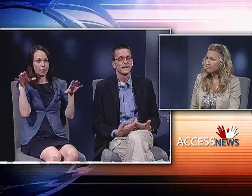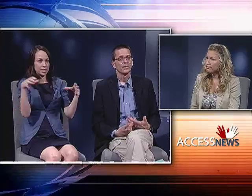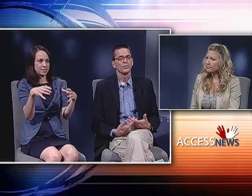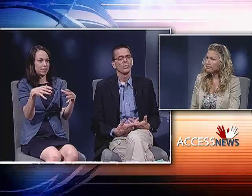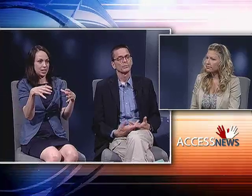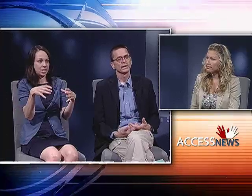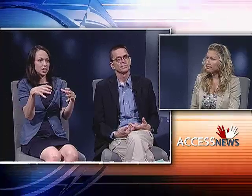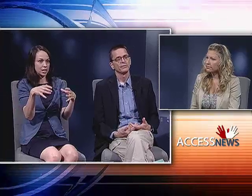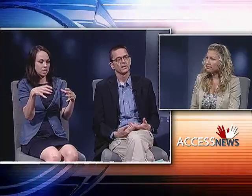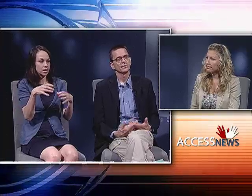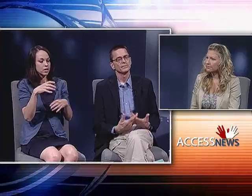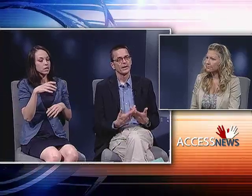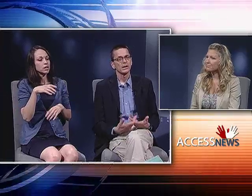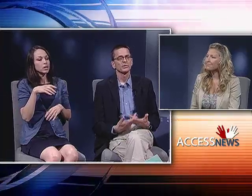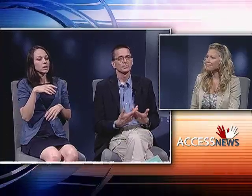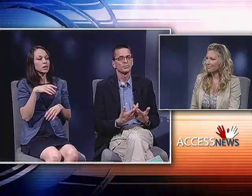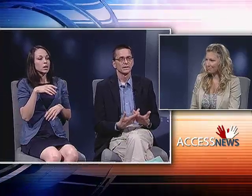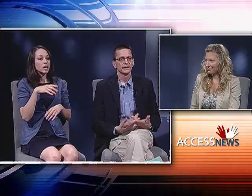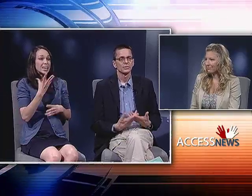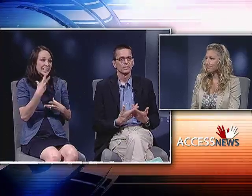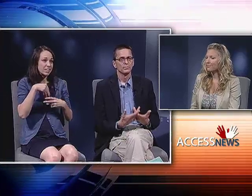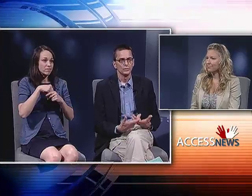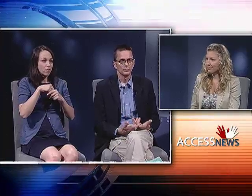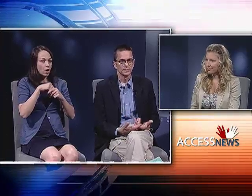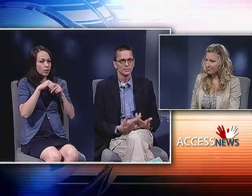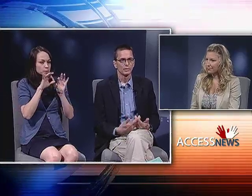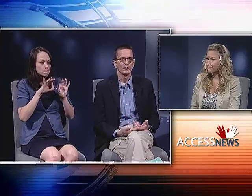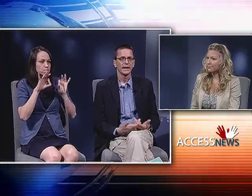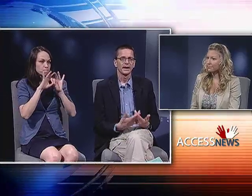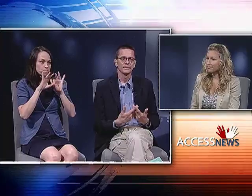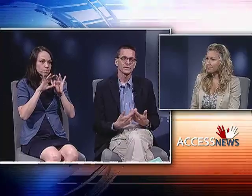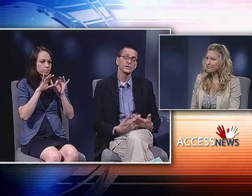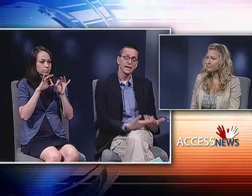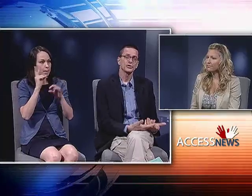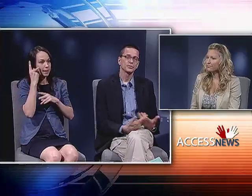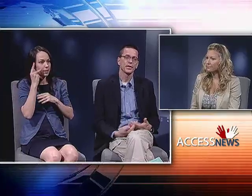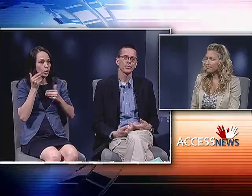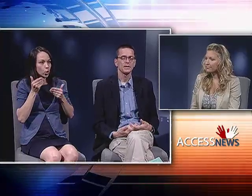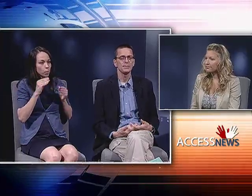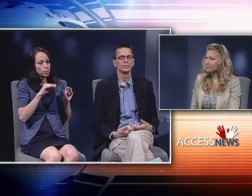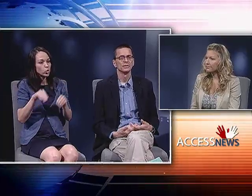Now, when we're involved in vibrant political movements, when we have associations with other people,